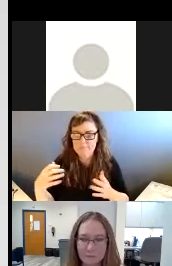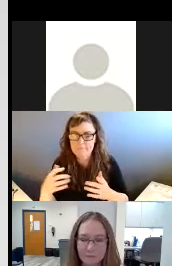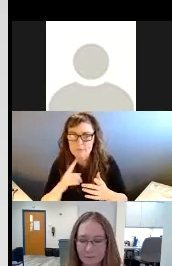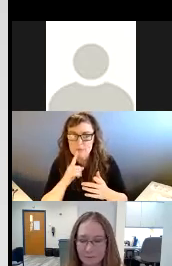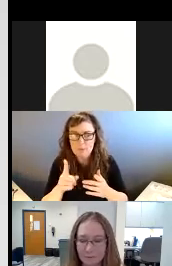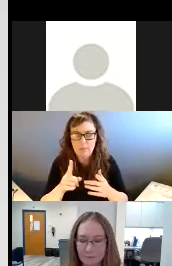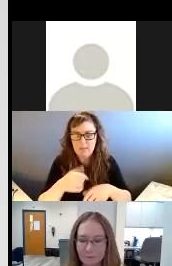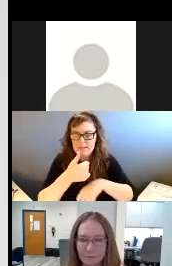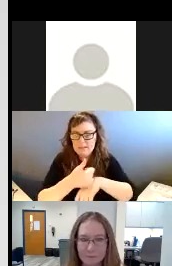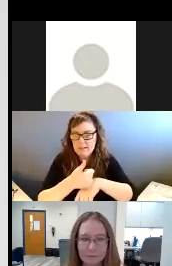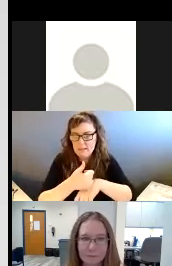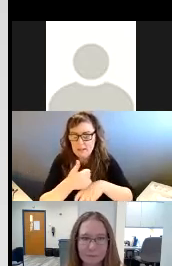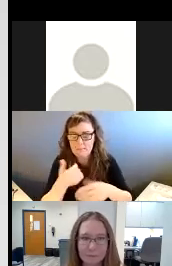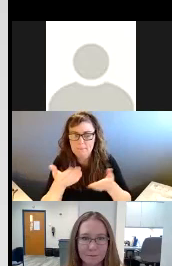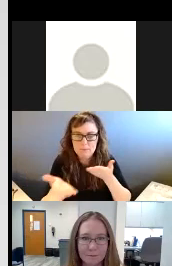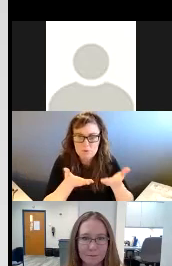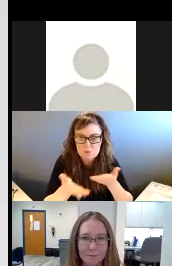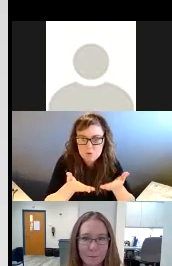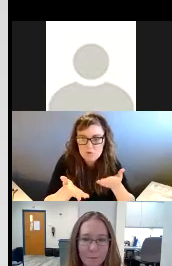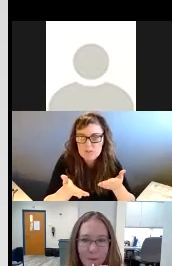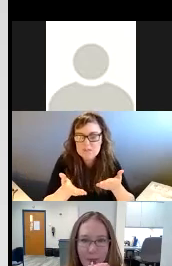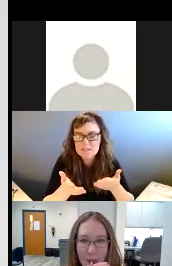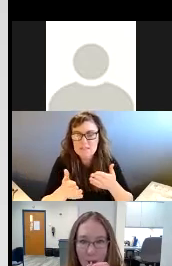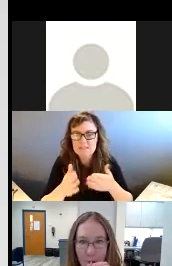SERVICES THAT WE OFFER VIA TELEHEALTH WHICH HAS